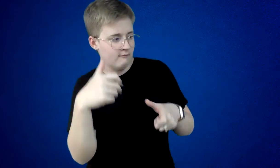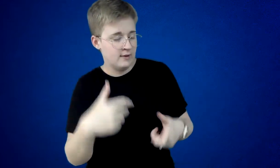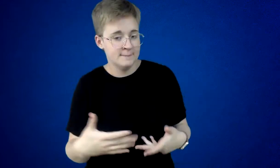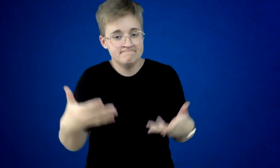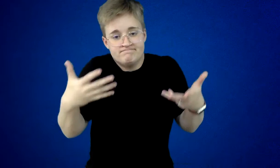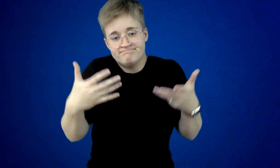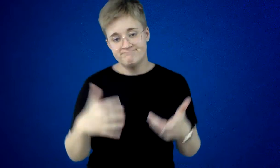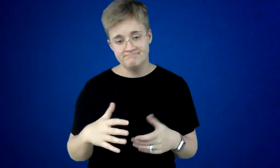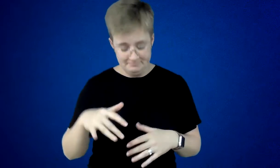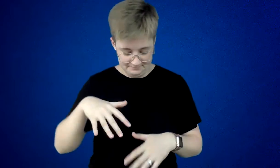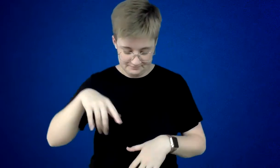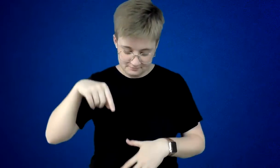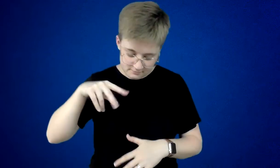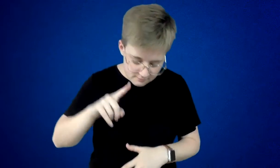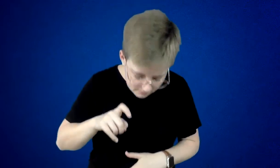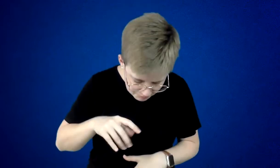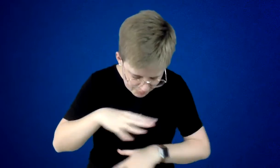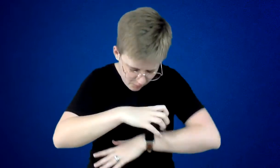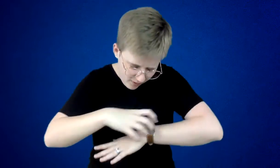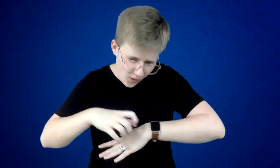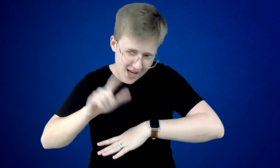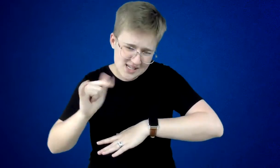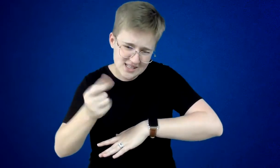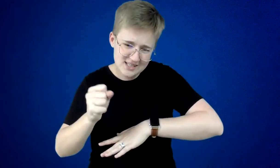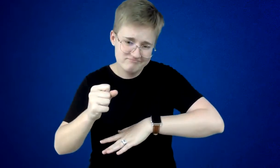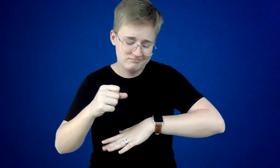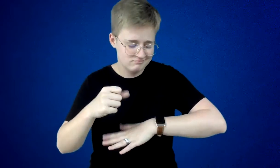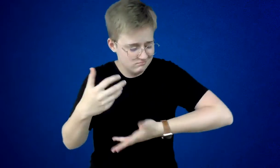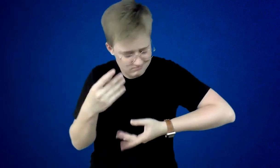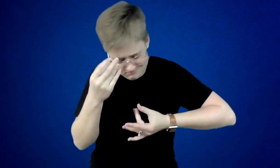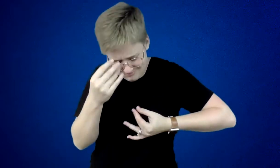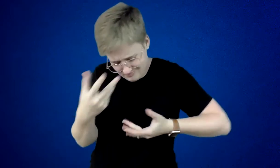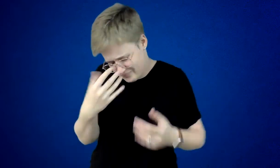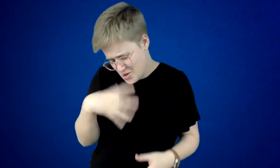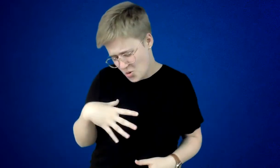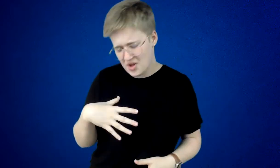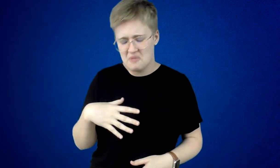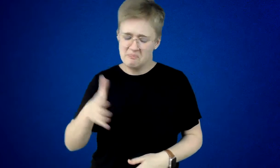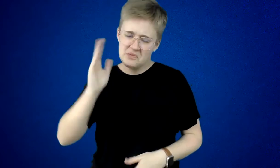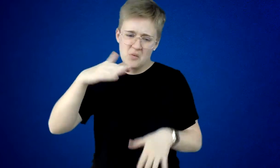legs. He told himself that he didn’t care. He told himself that she was leaving soon, anyway.